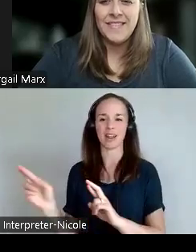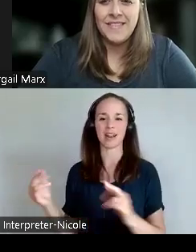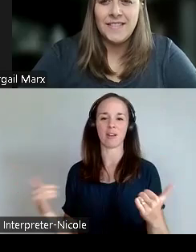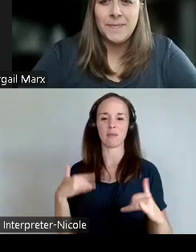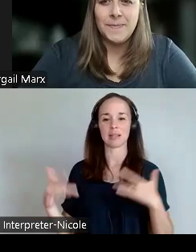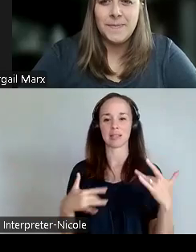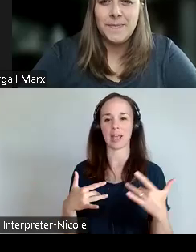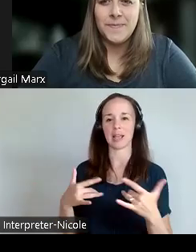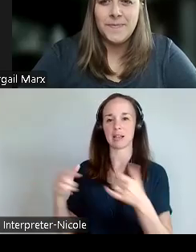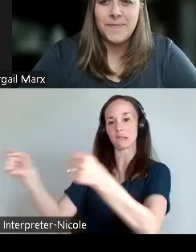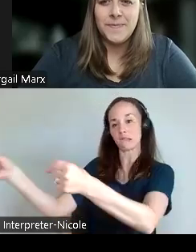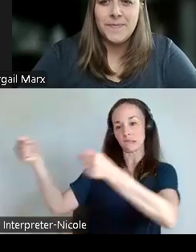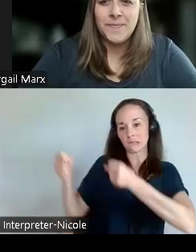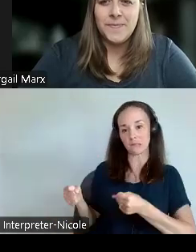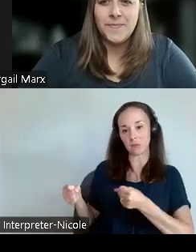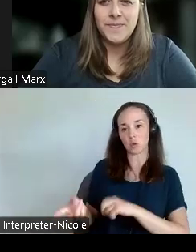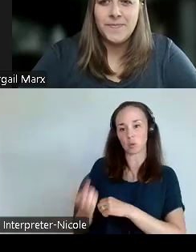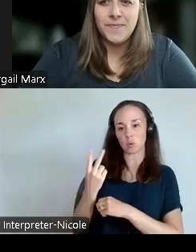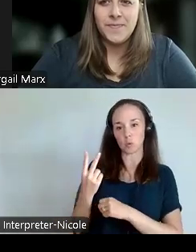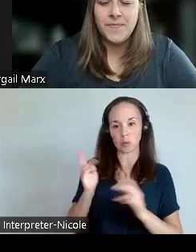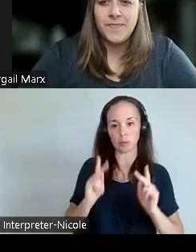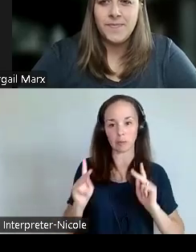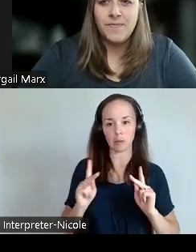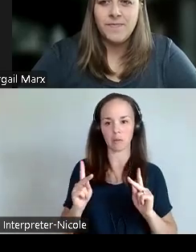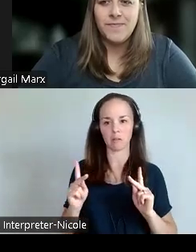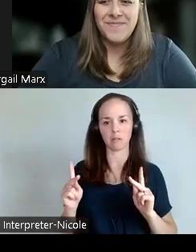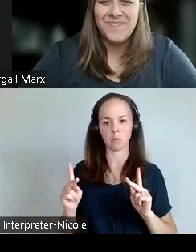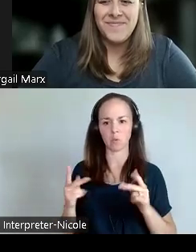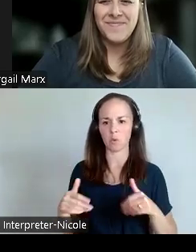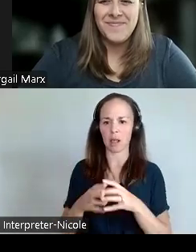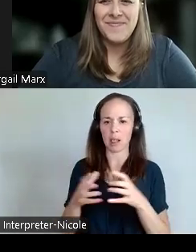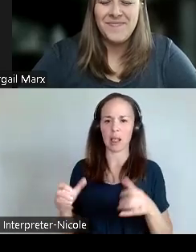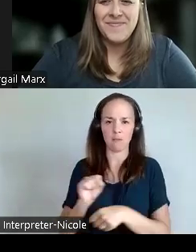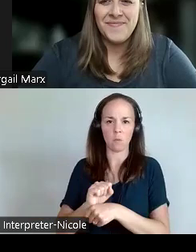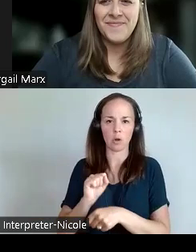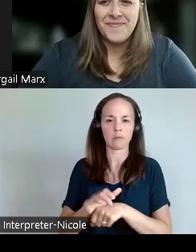two folks that we've done a lot of collaboration in the state around communication and so we've got